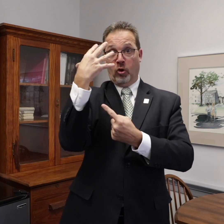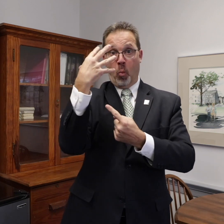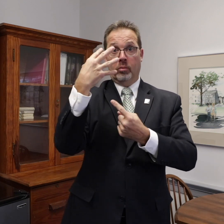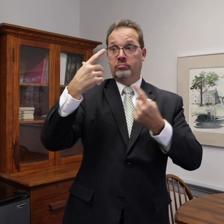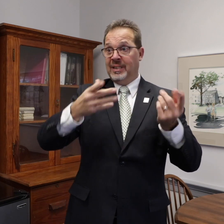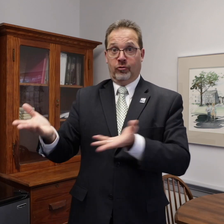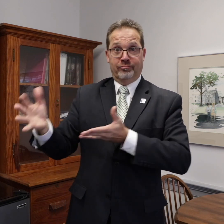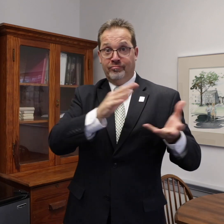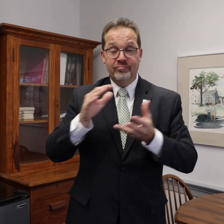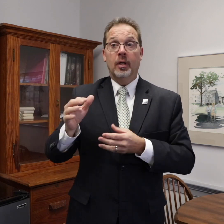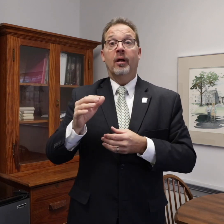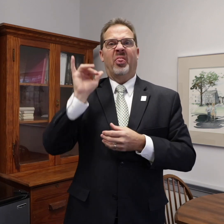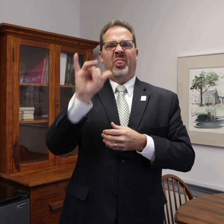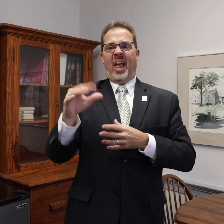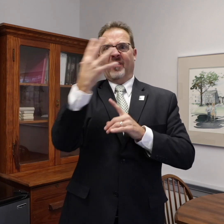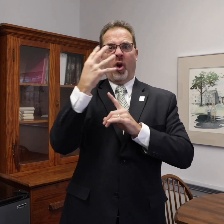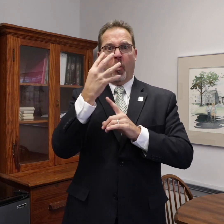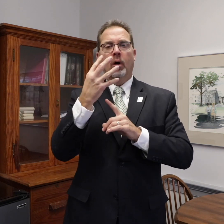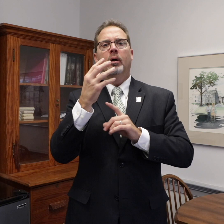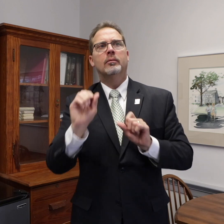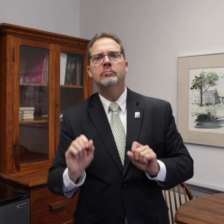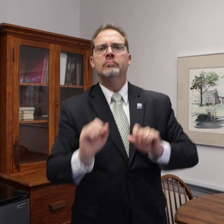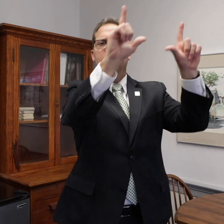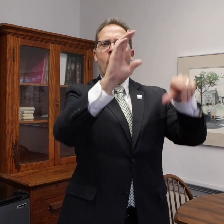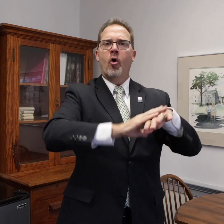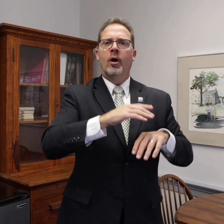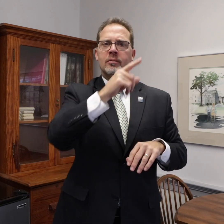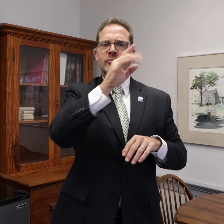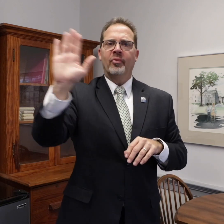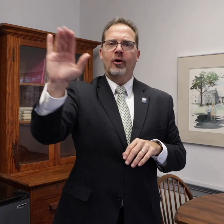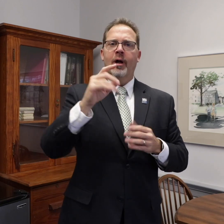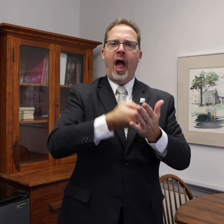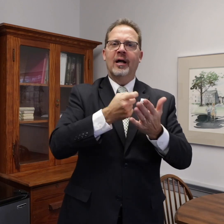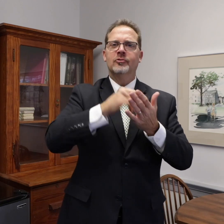highlighting the Internet Essentials program and my recognition that this